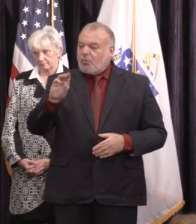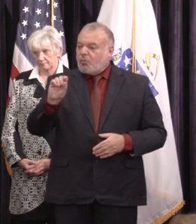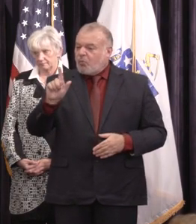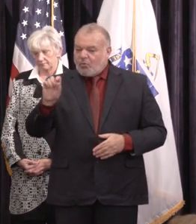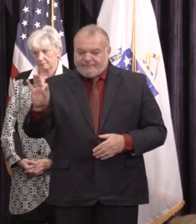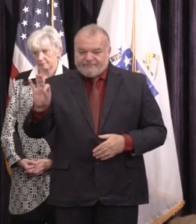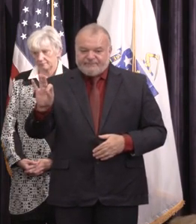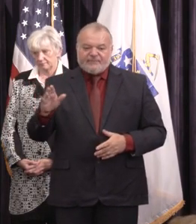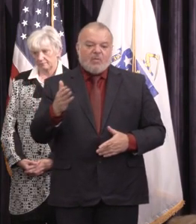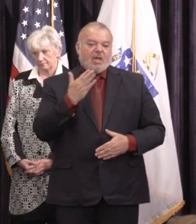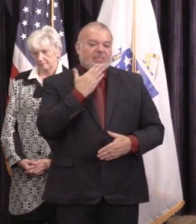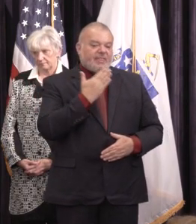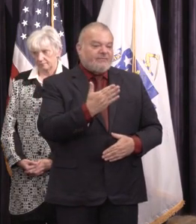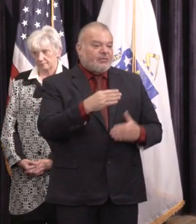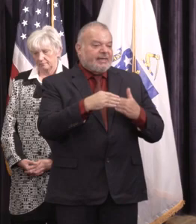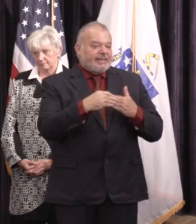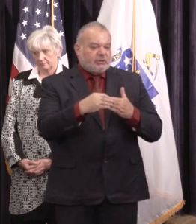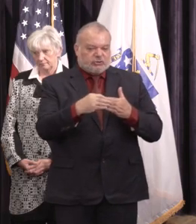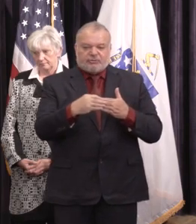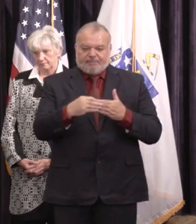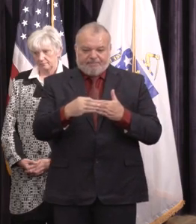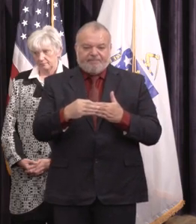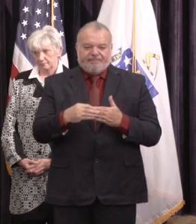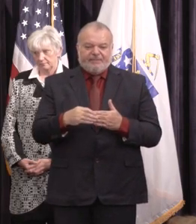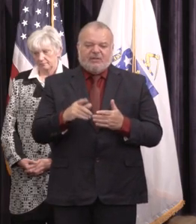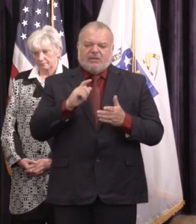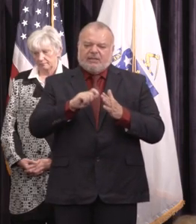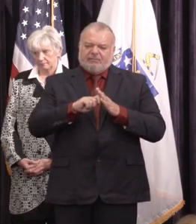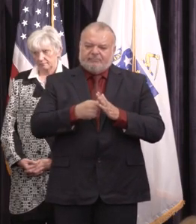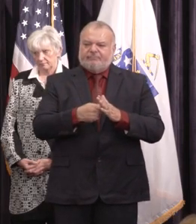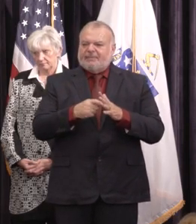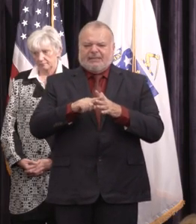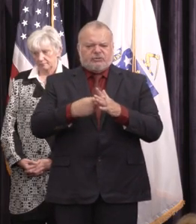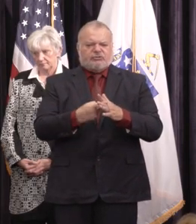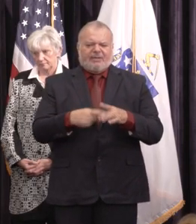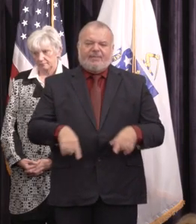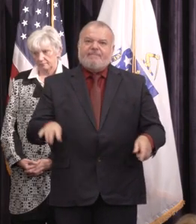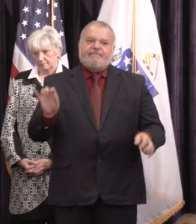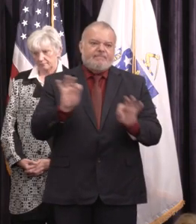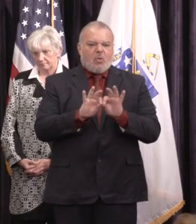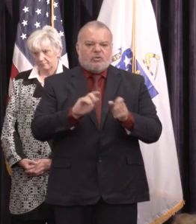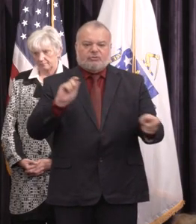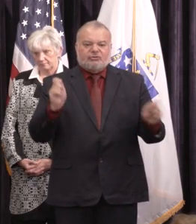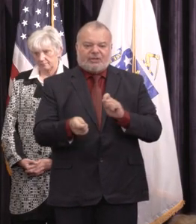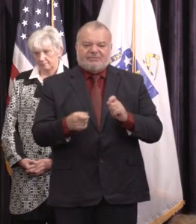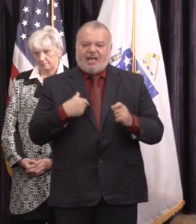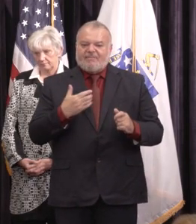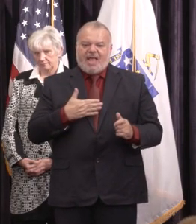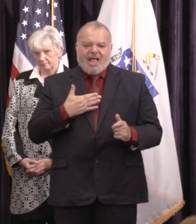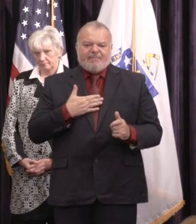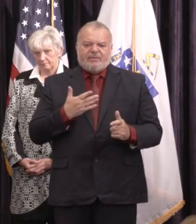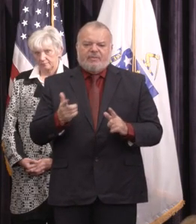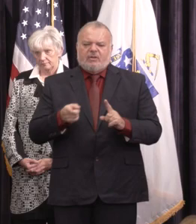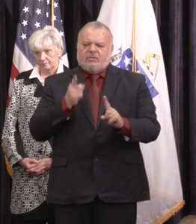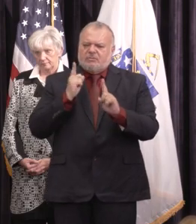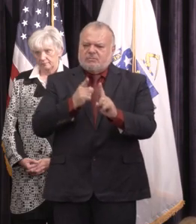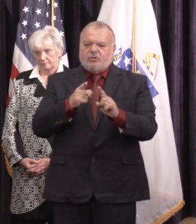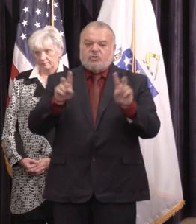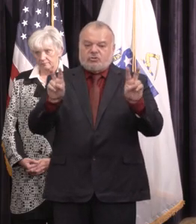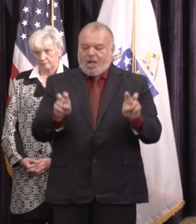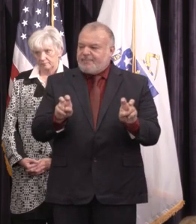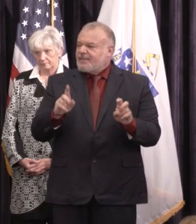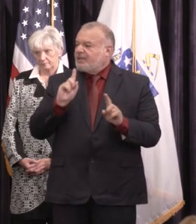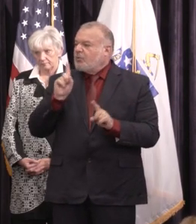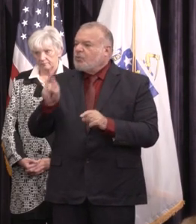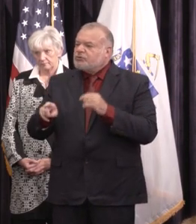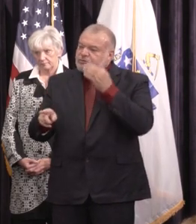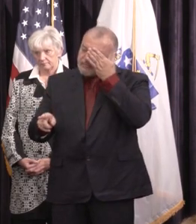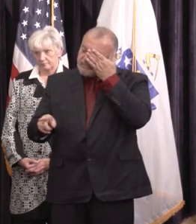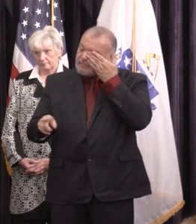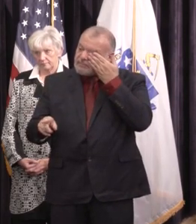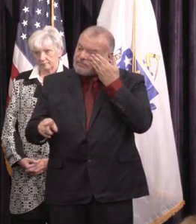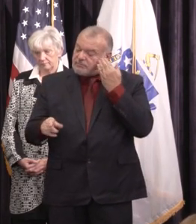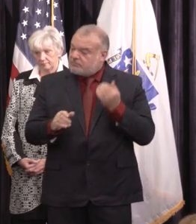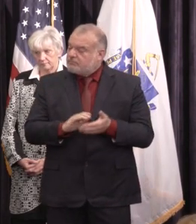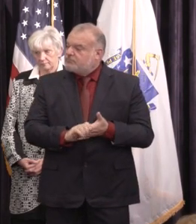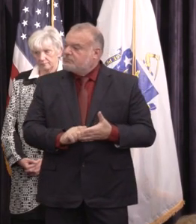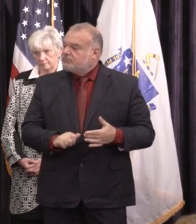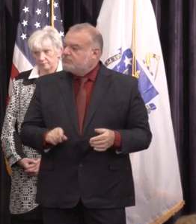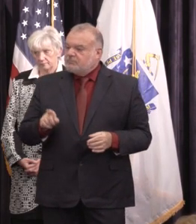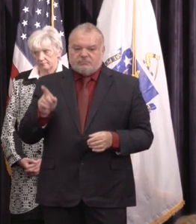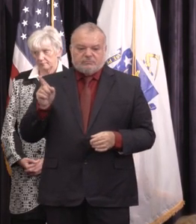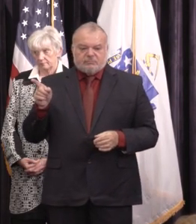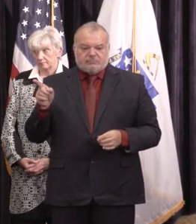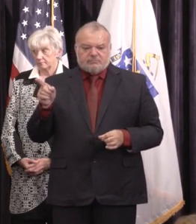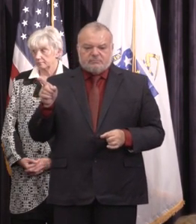important renaming and to Secretary Walsh. We're happy to take questions on topic. I'm looking at